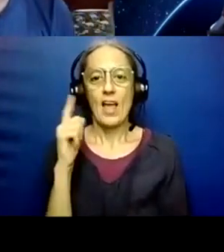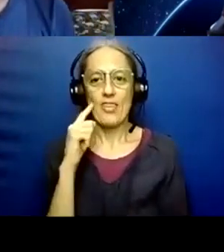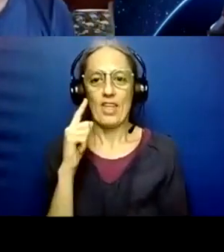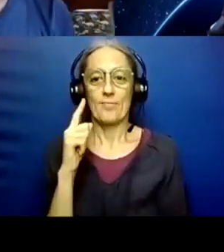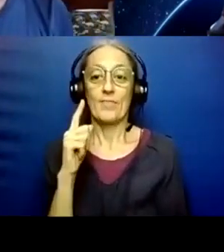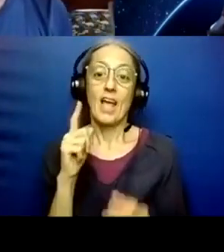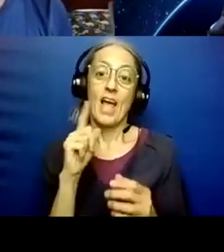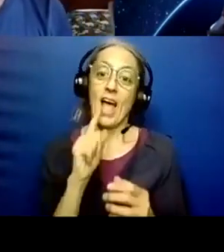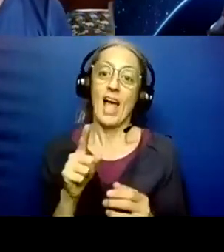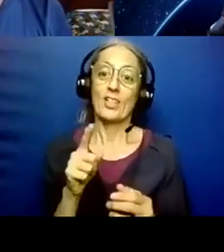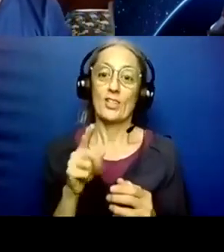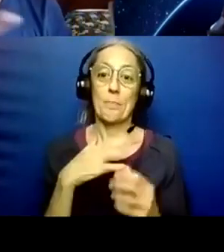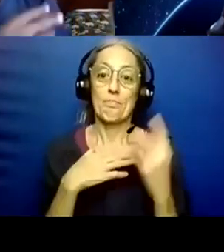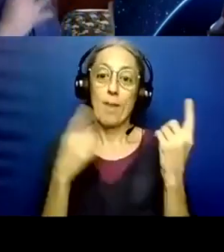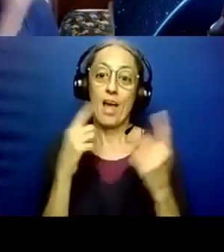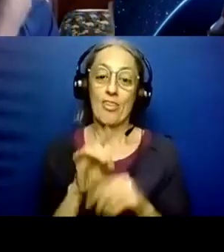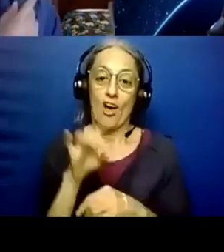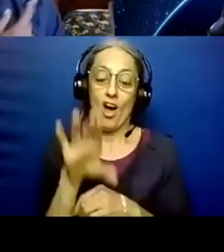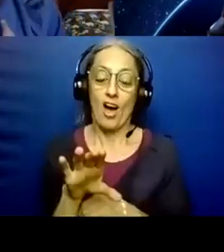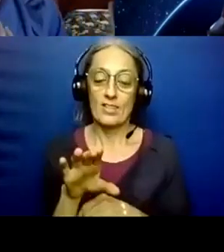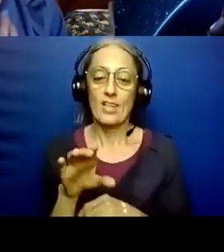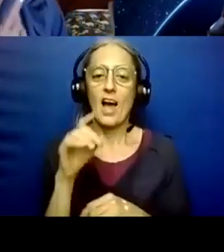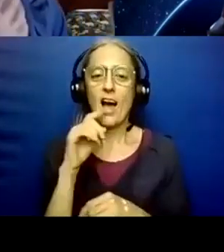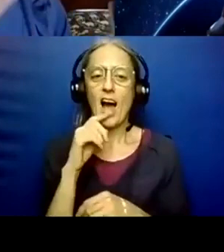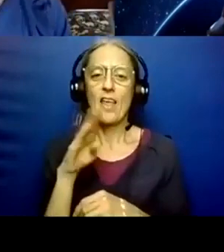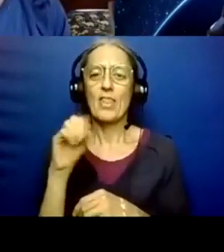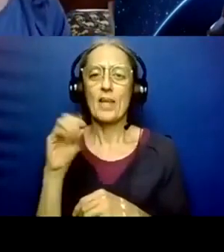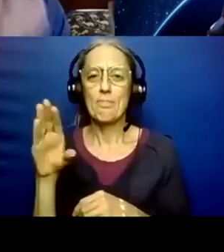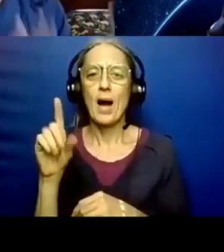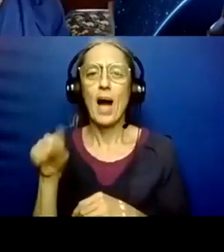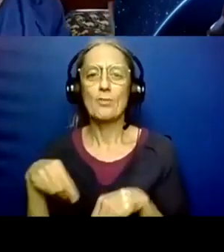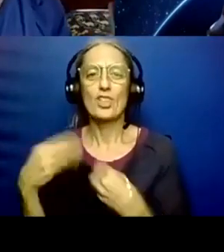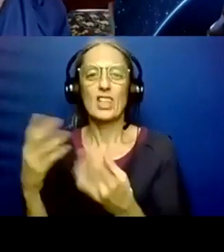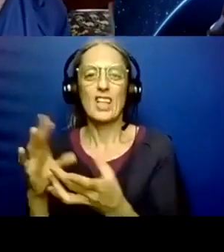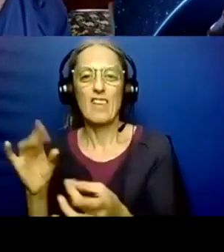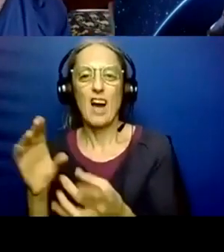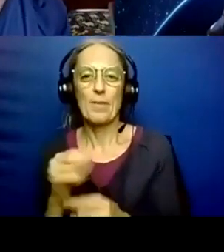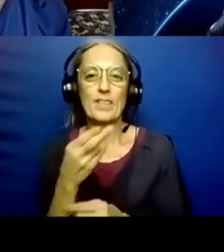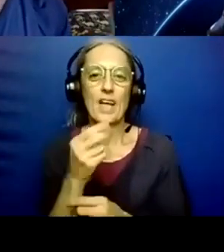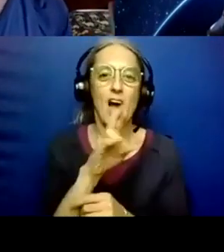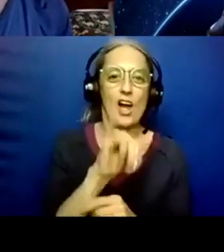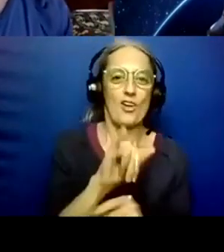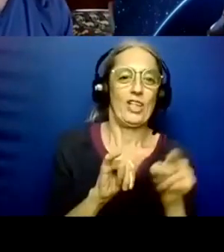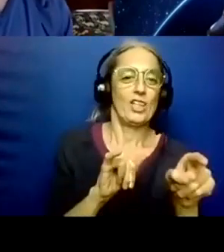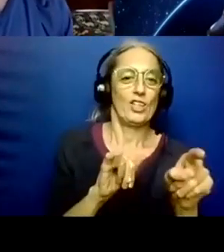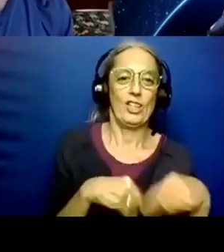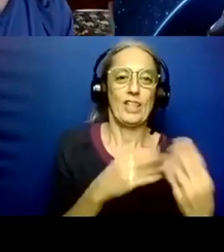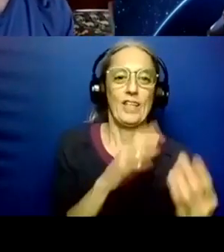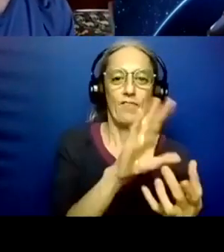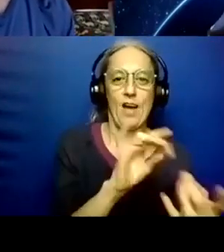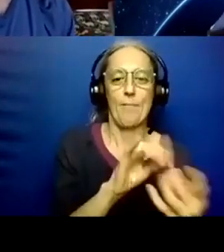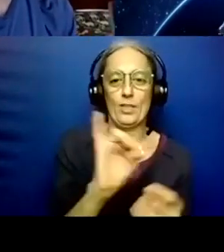But then Bob and Hari should give their comments also, because I'm not an AAC user, so I'll